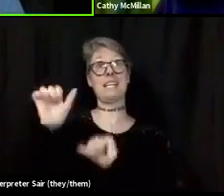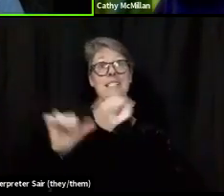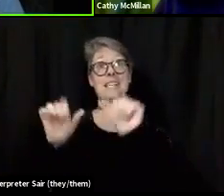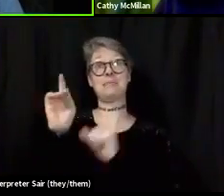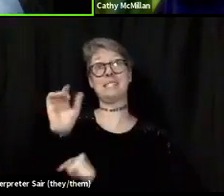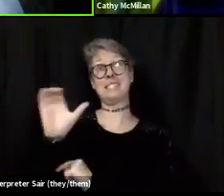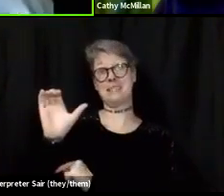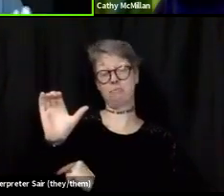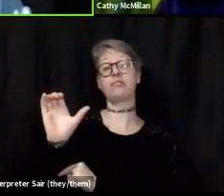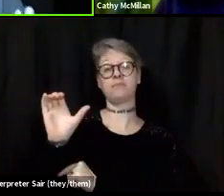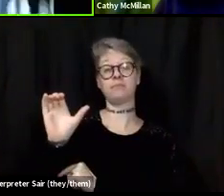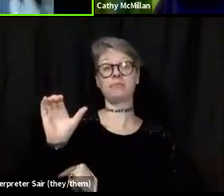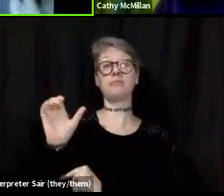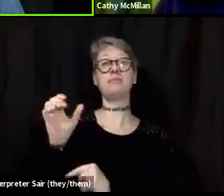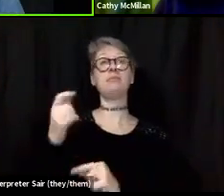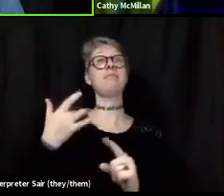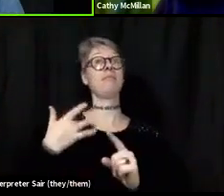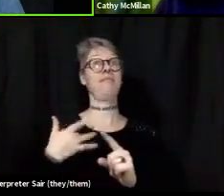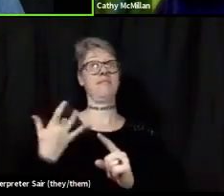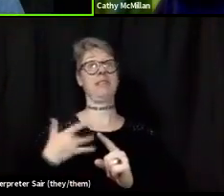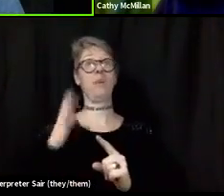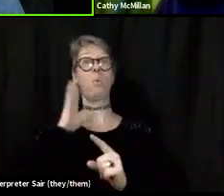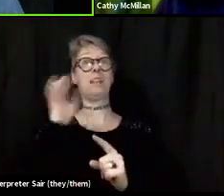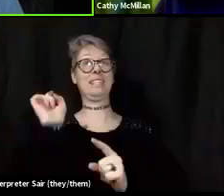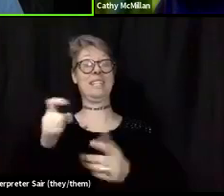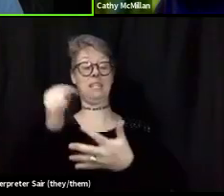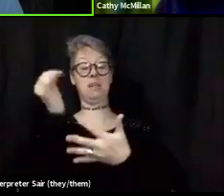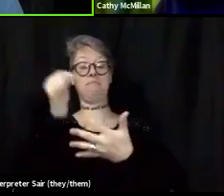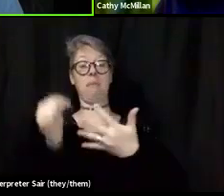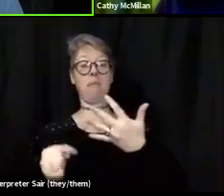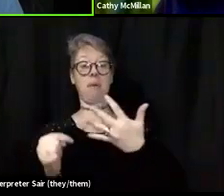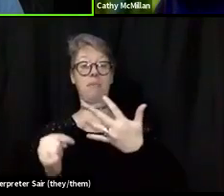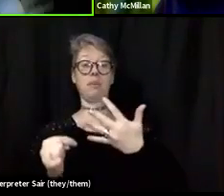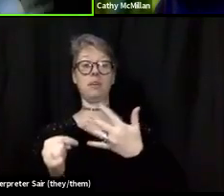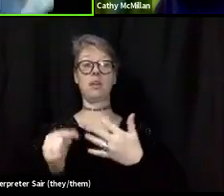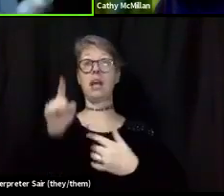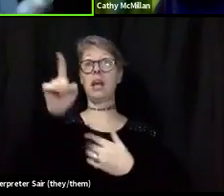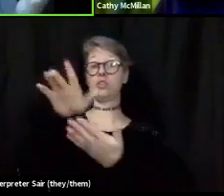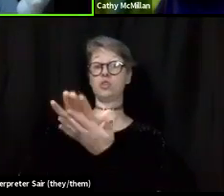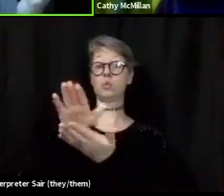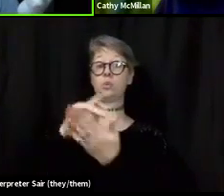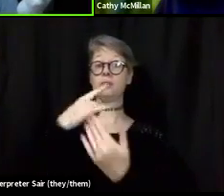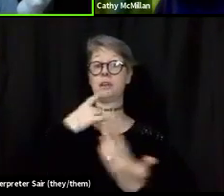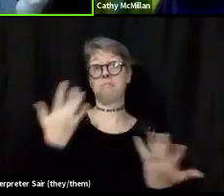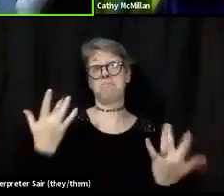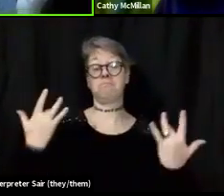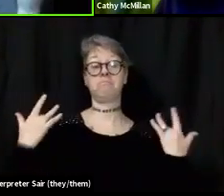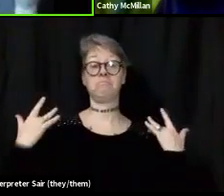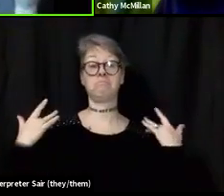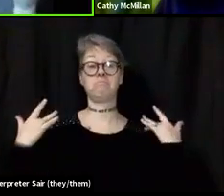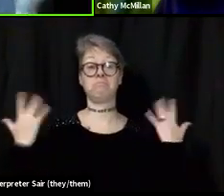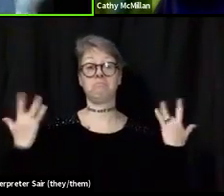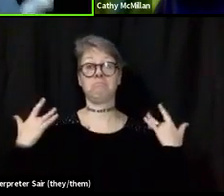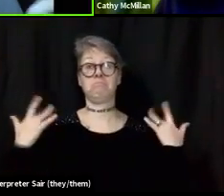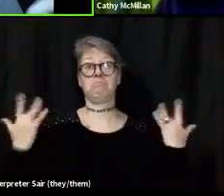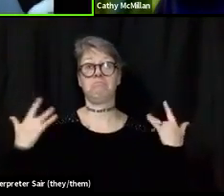assessment going to go get an assessment December. This is what I think we're going to need for him. , and stuff like that in a school and stuff like that in a school